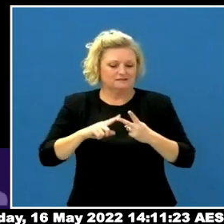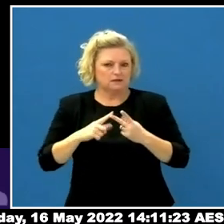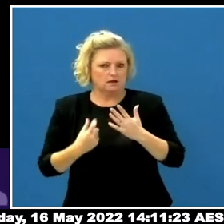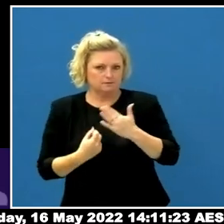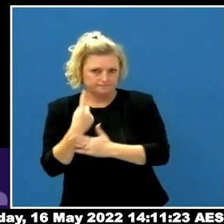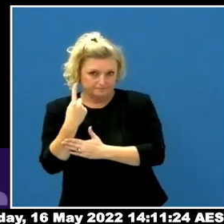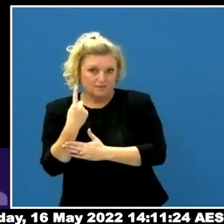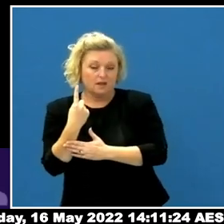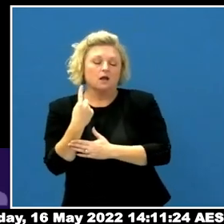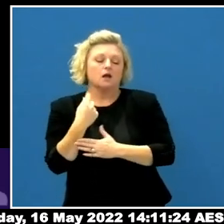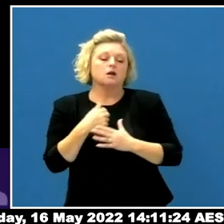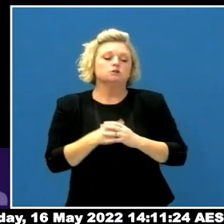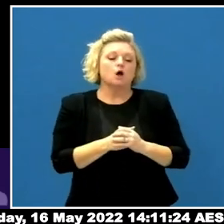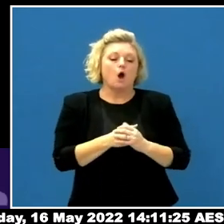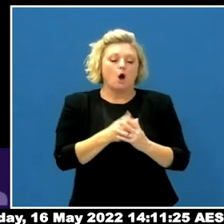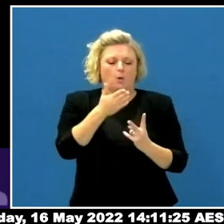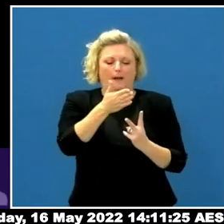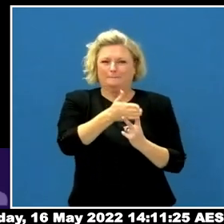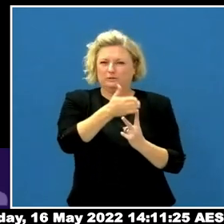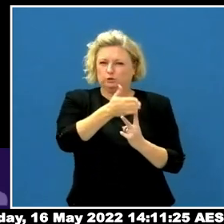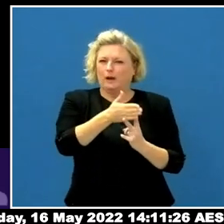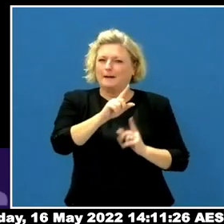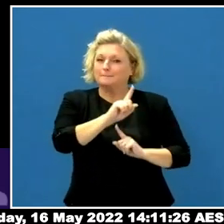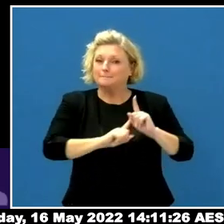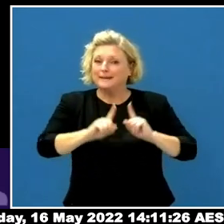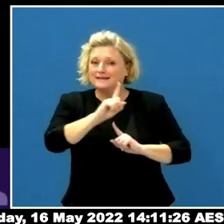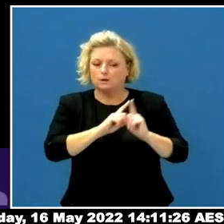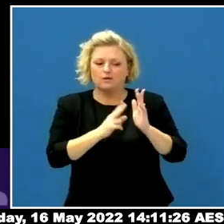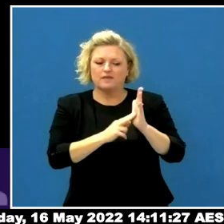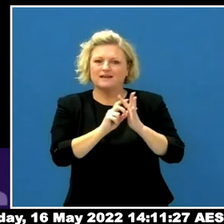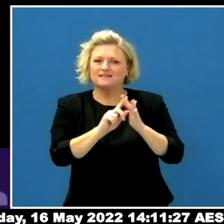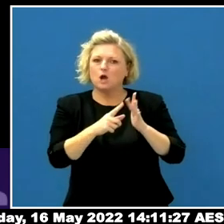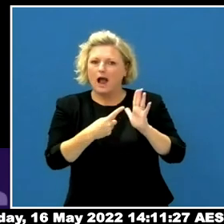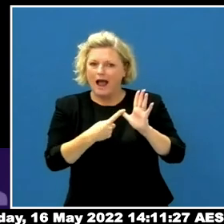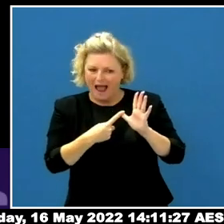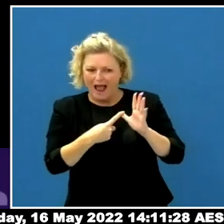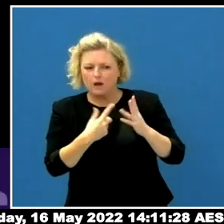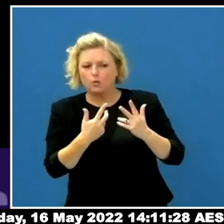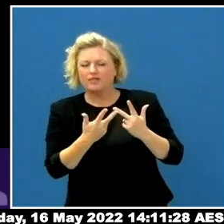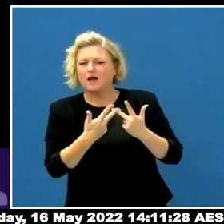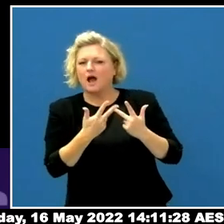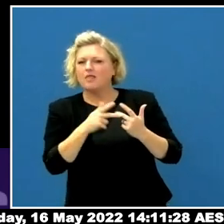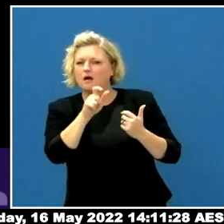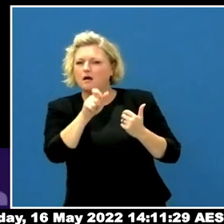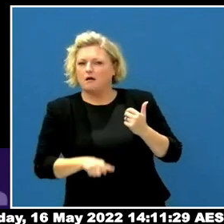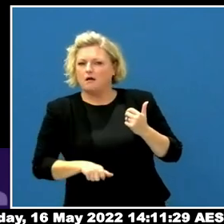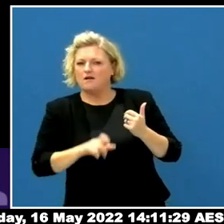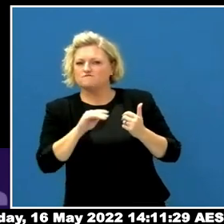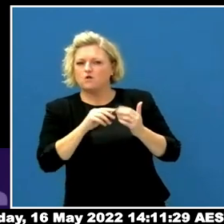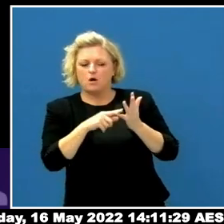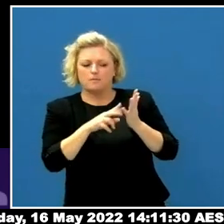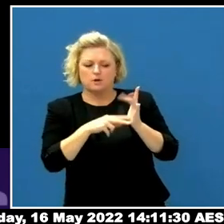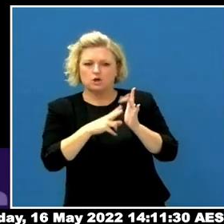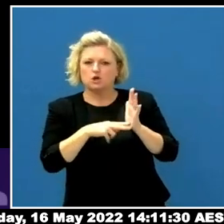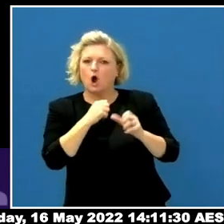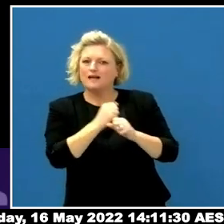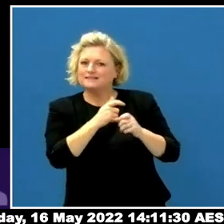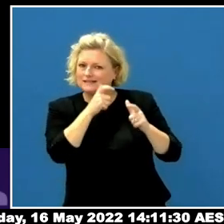Uniting. MR FOGARTY: And that was at the Afford site. That's correct, and Simon was with me at that stage.